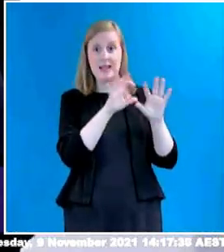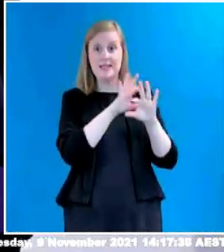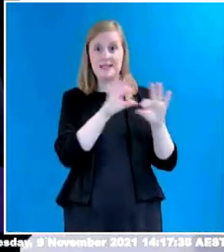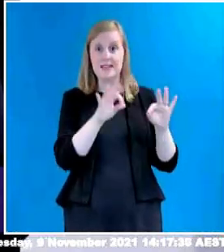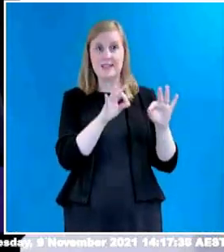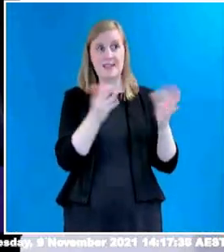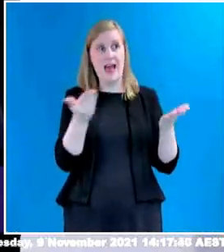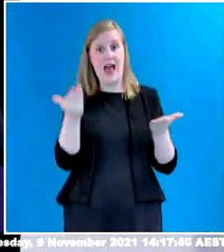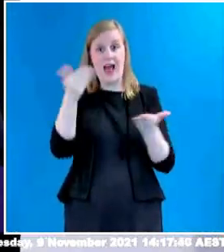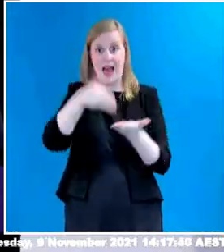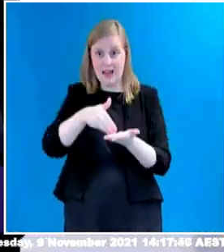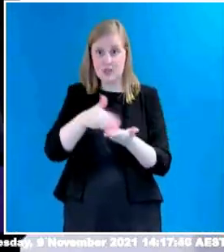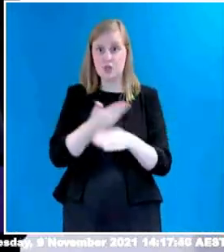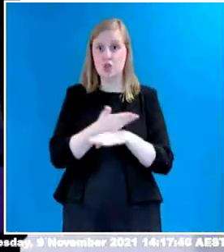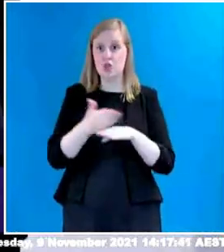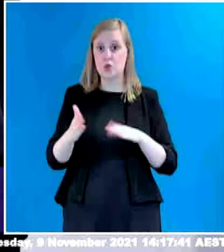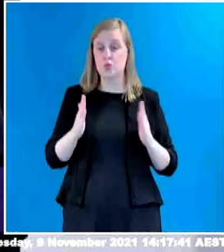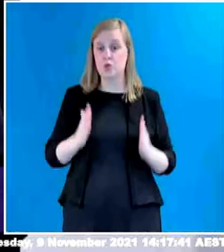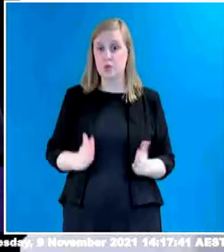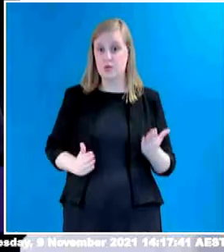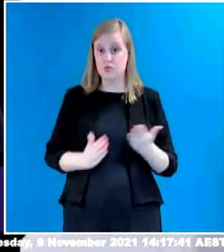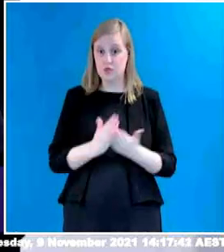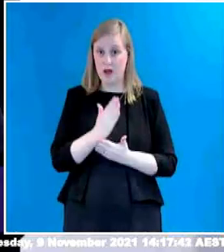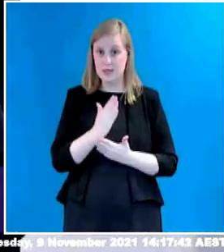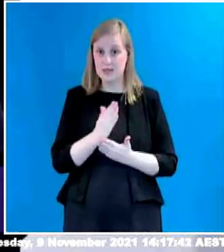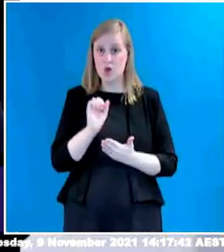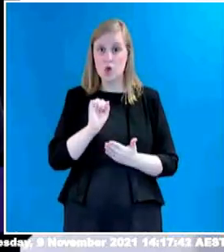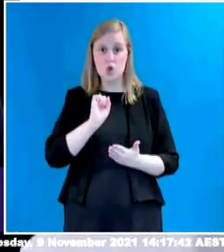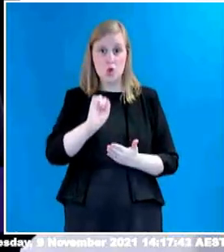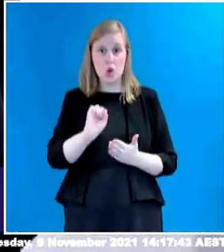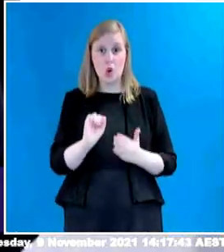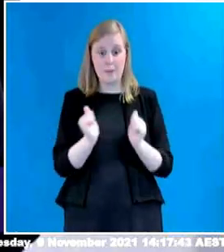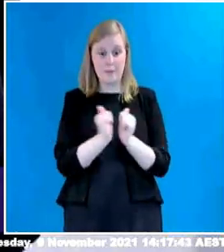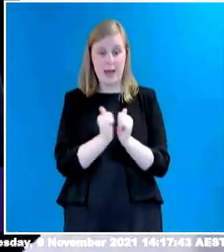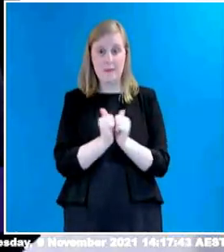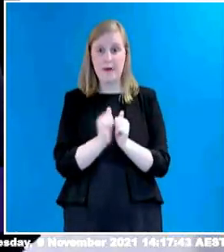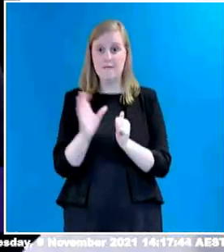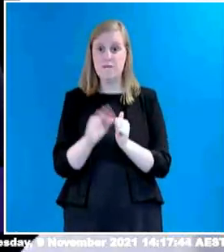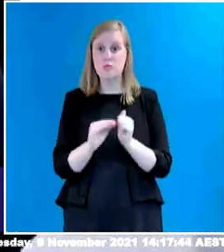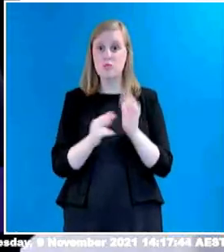You have said that at paragraph 7 of the November paper.